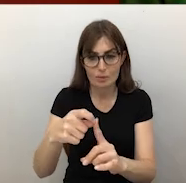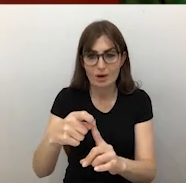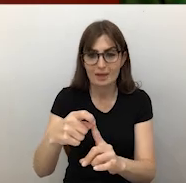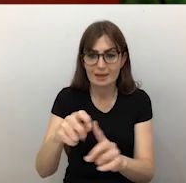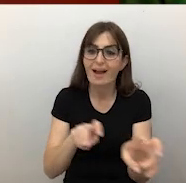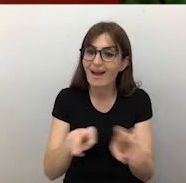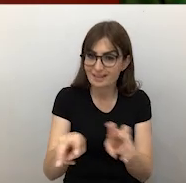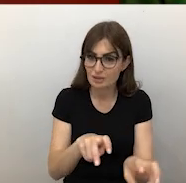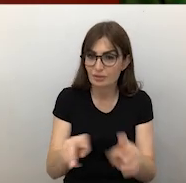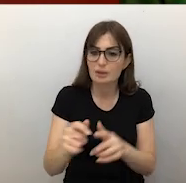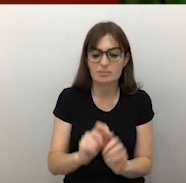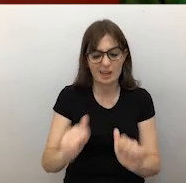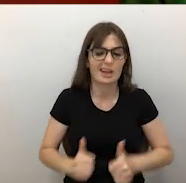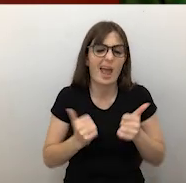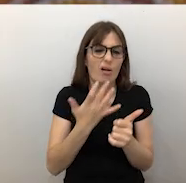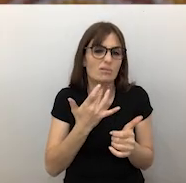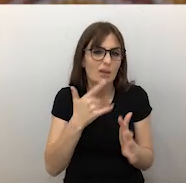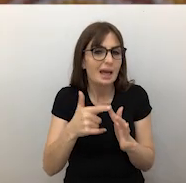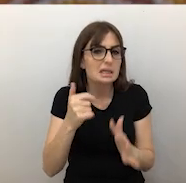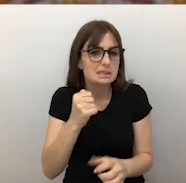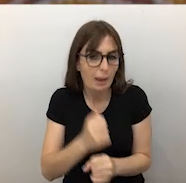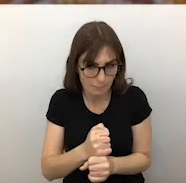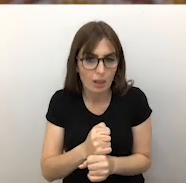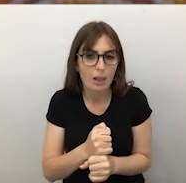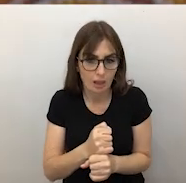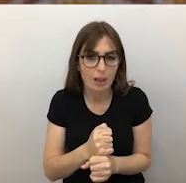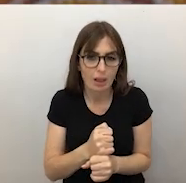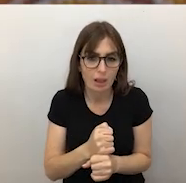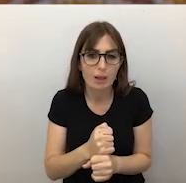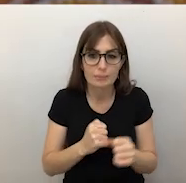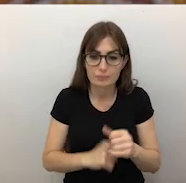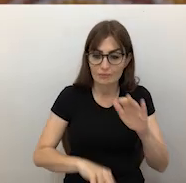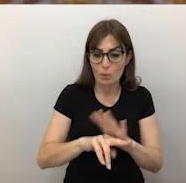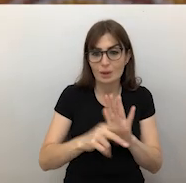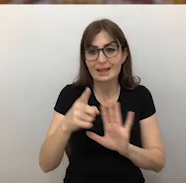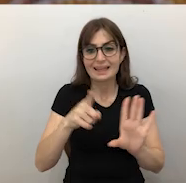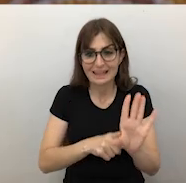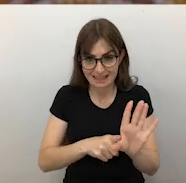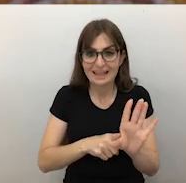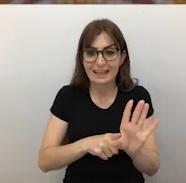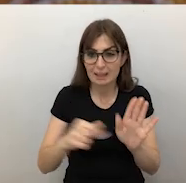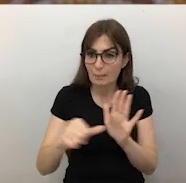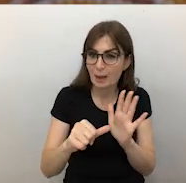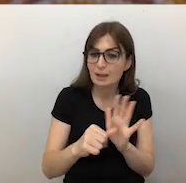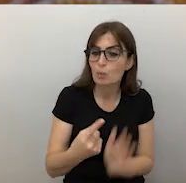provided by operating activities. Referring to Creative Arts Limited's cashflow statement, the net cashflow provided